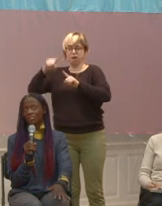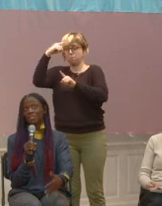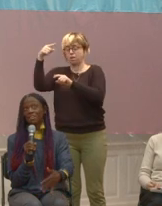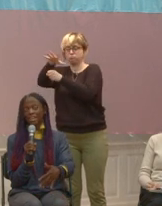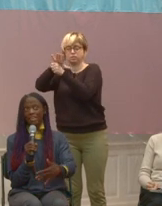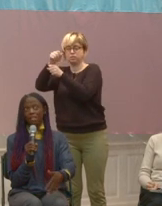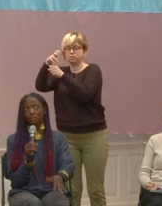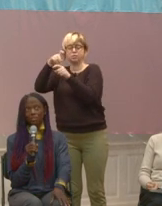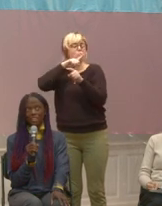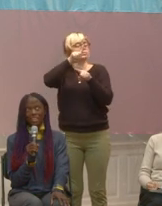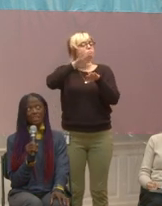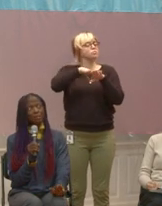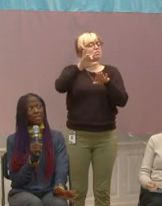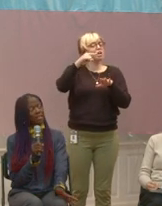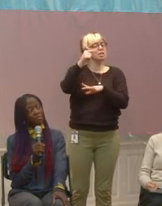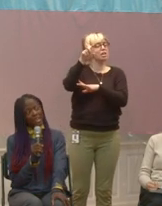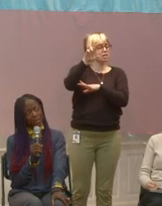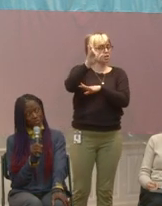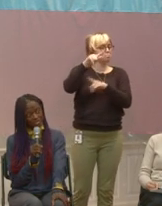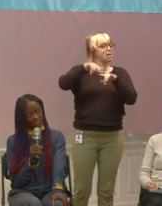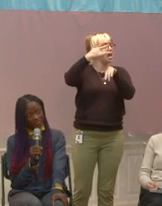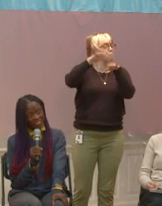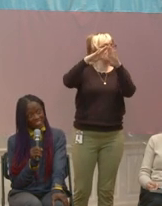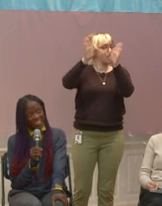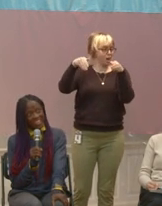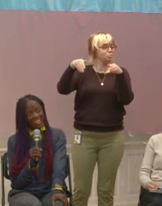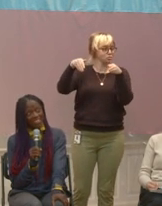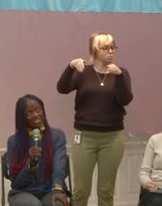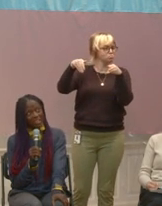actually not in the gallery per se, but an empty house. And